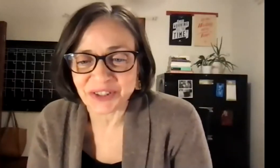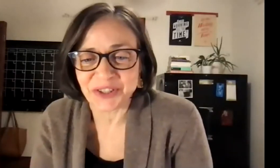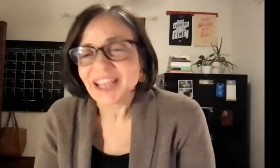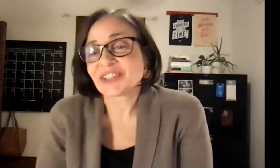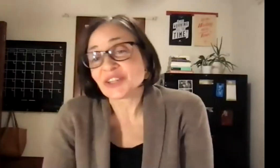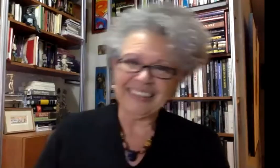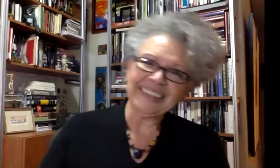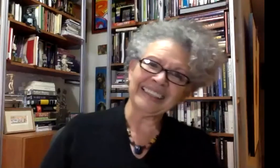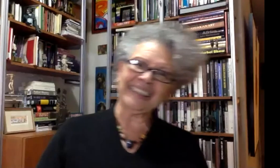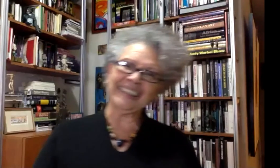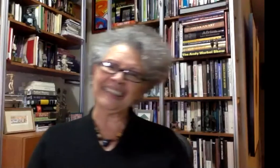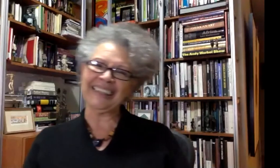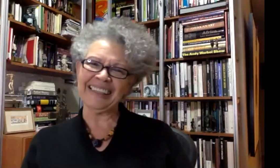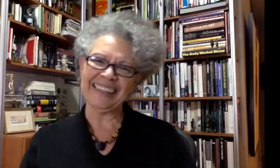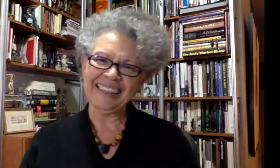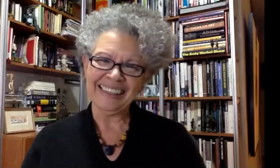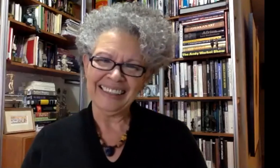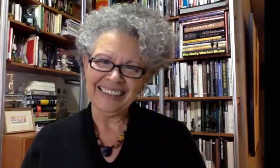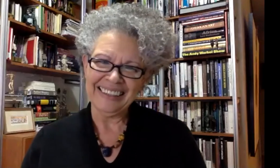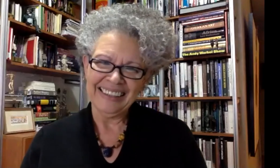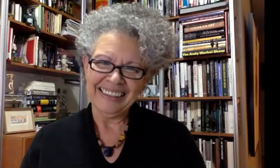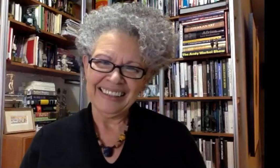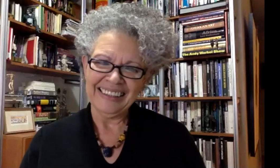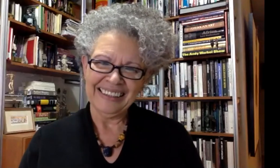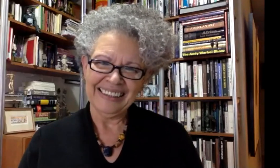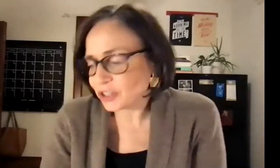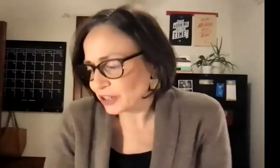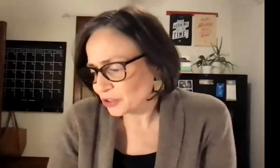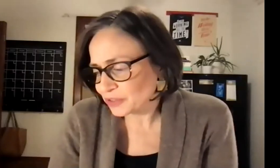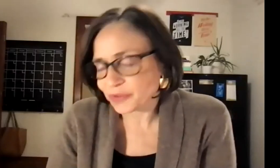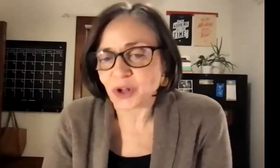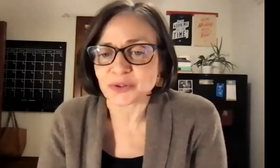justice no peace We want everybody to see this Standing together no more